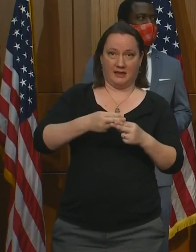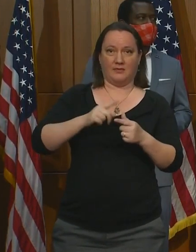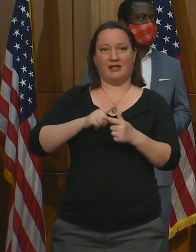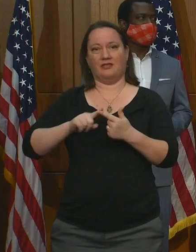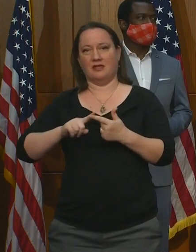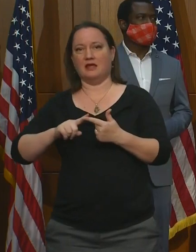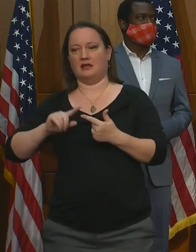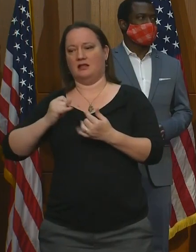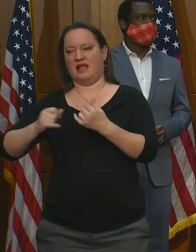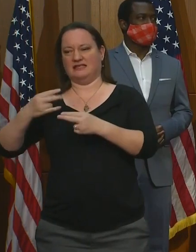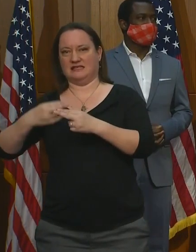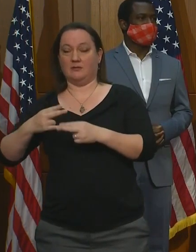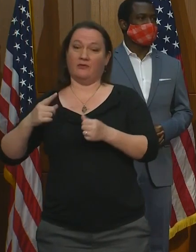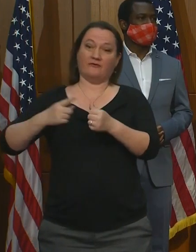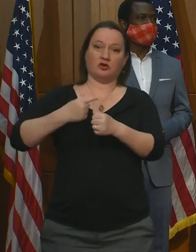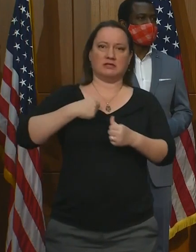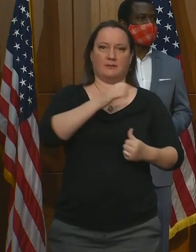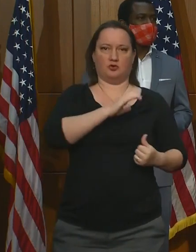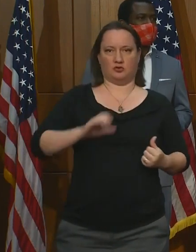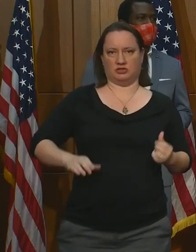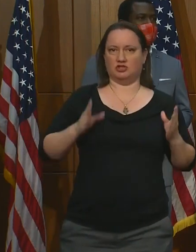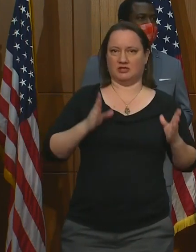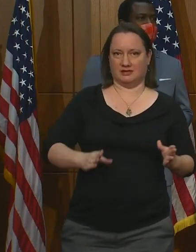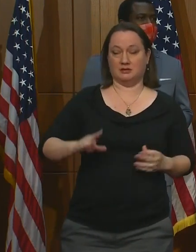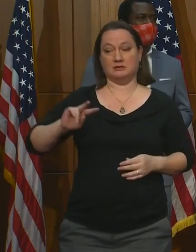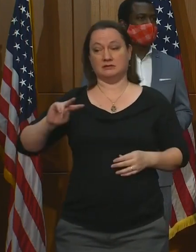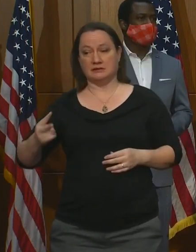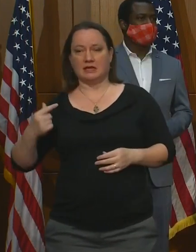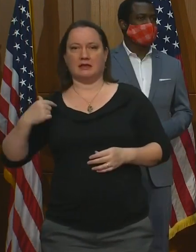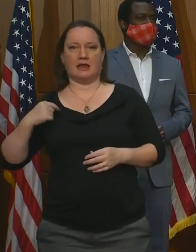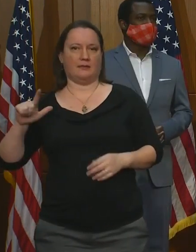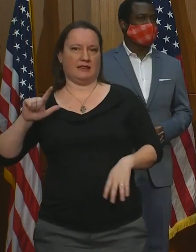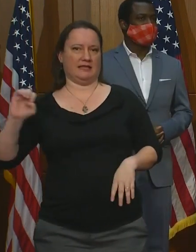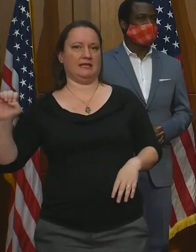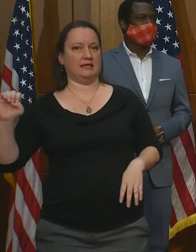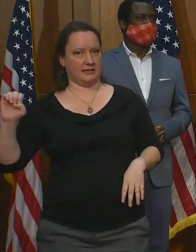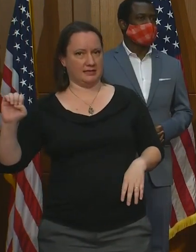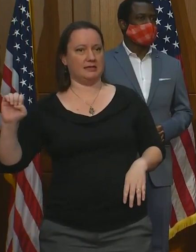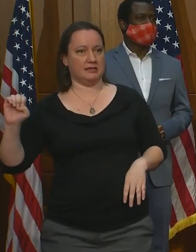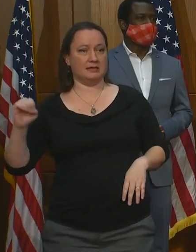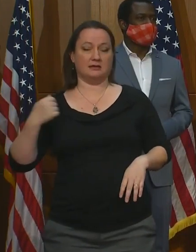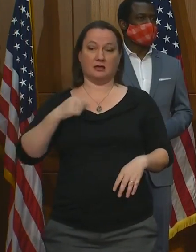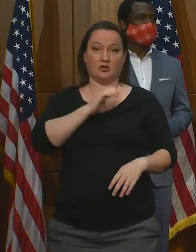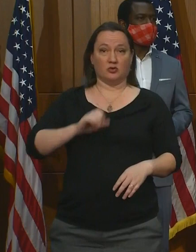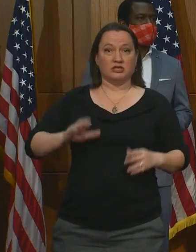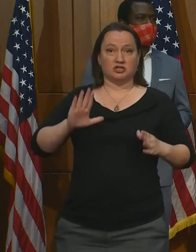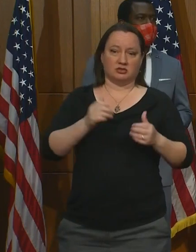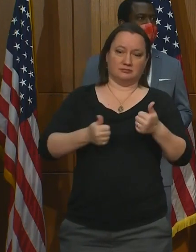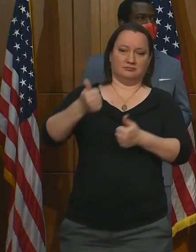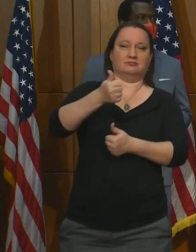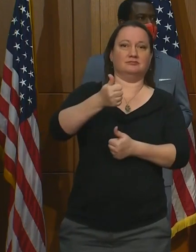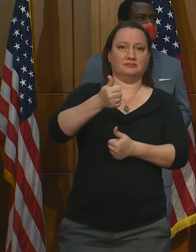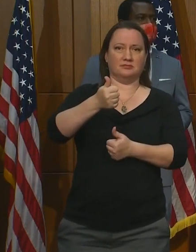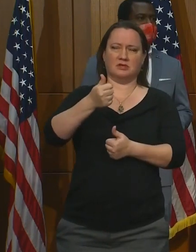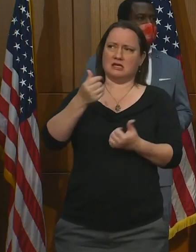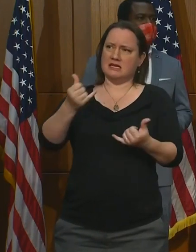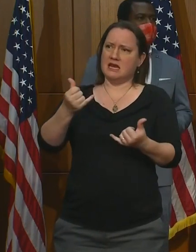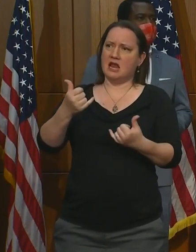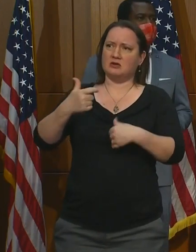YOUR LAST NAME SO I WAS A CHRISTIAN FIRST. AND THEN ON THE SECOND. AND AS A CHRISTIAN